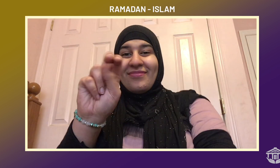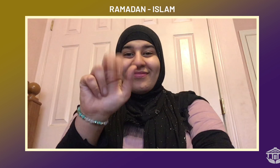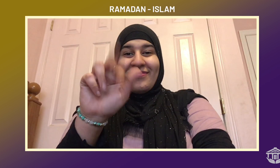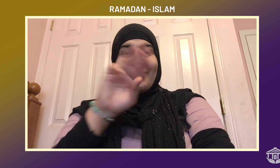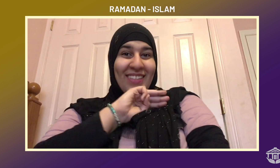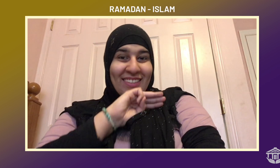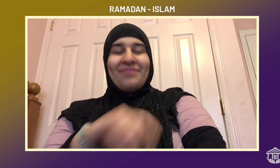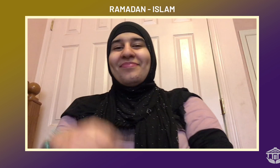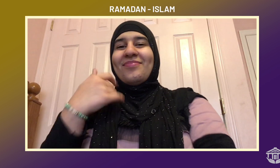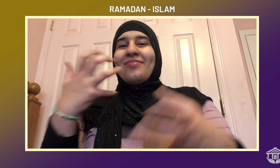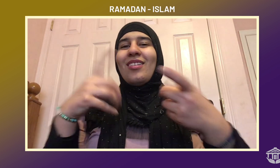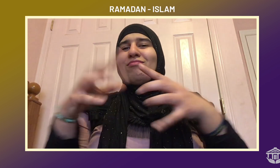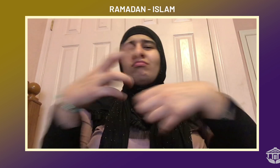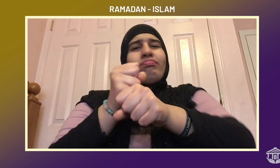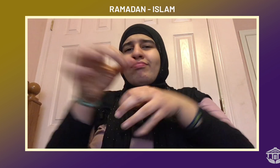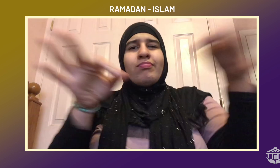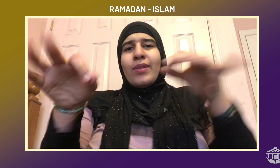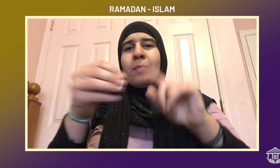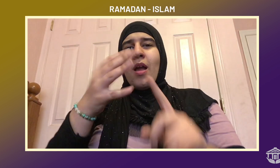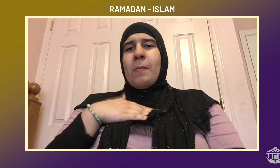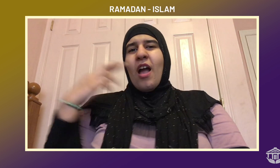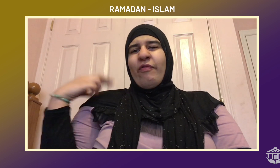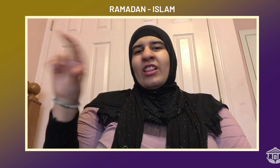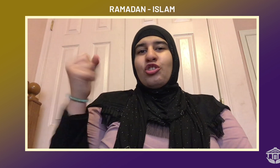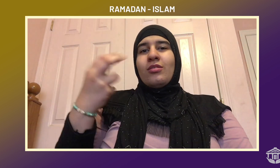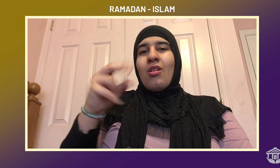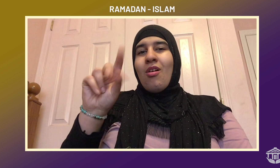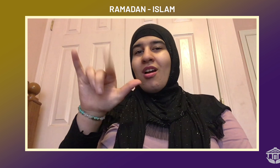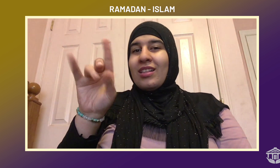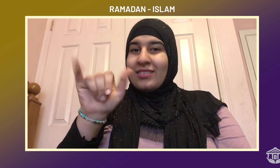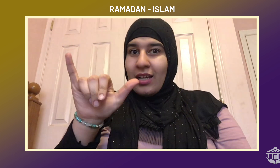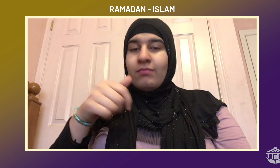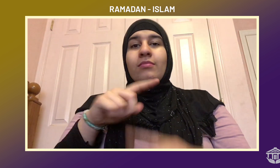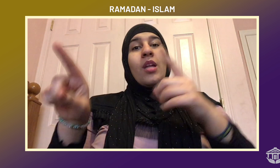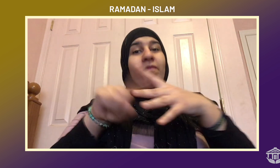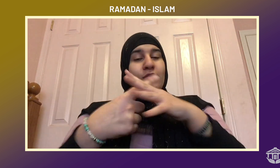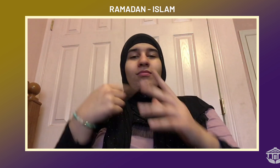“Hi, I’m Manar. I'm going to talk a little bit about a religious holiday from my faith tradition.